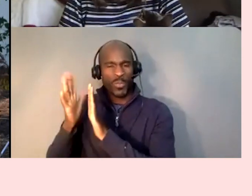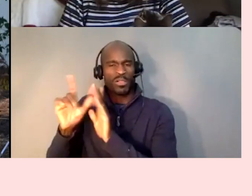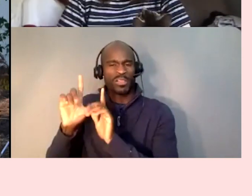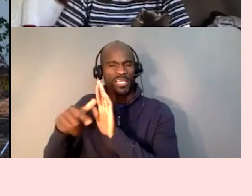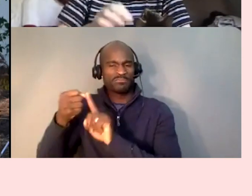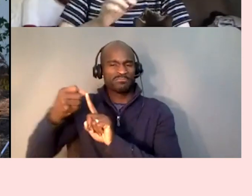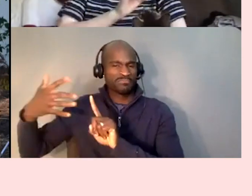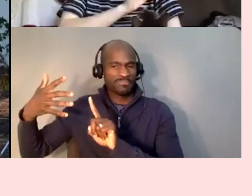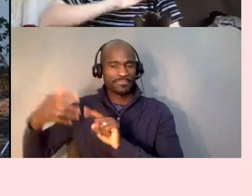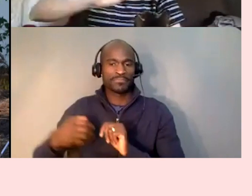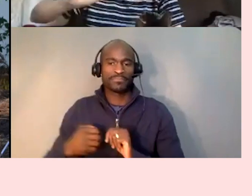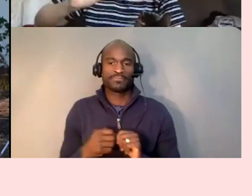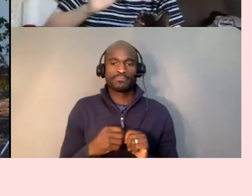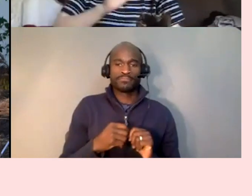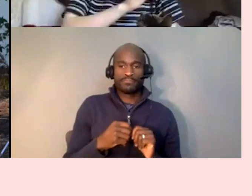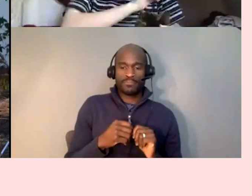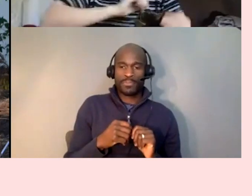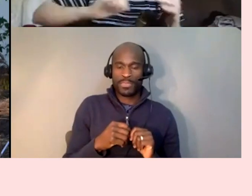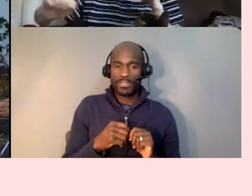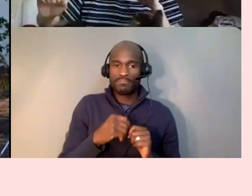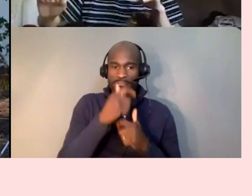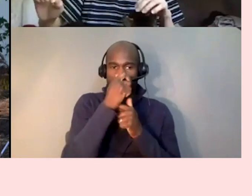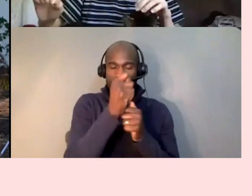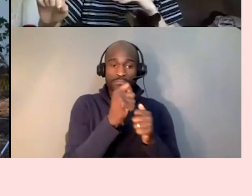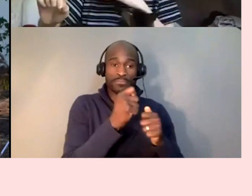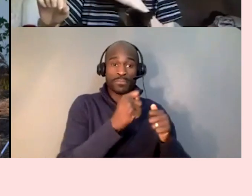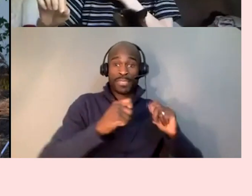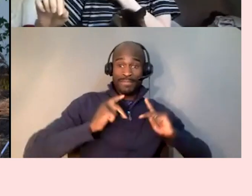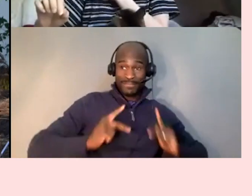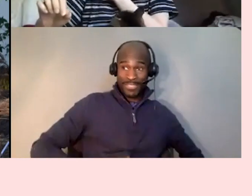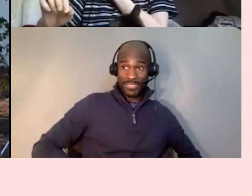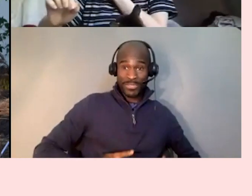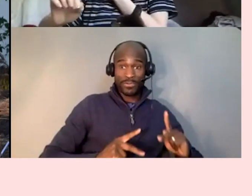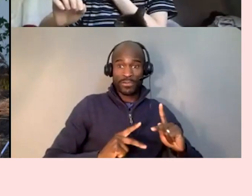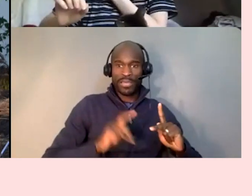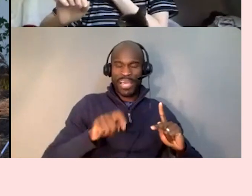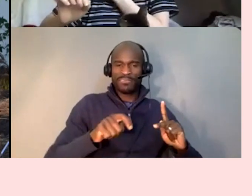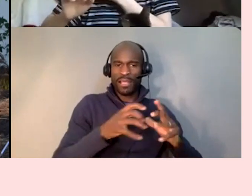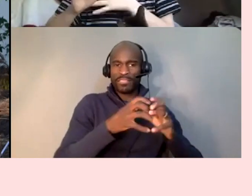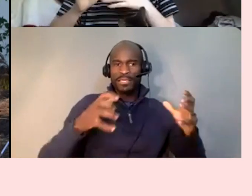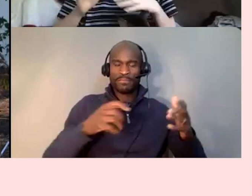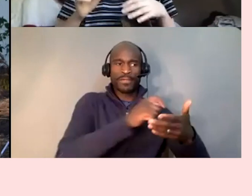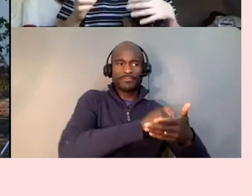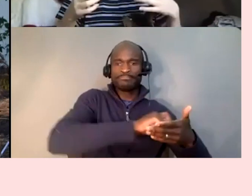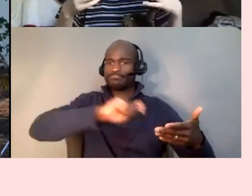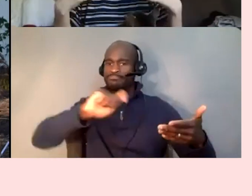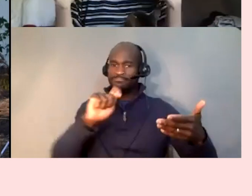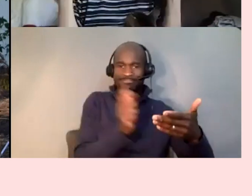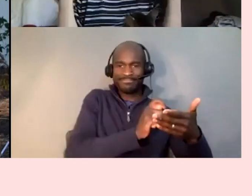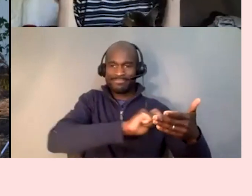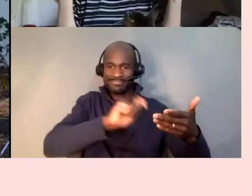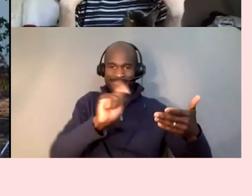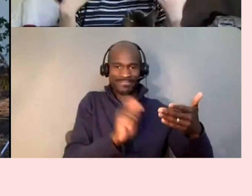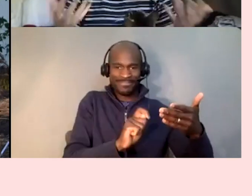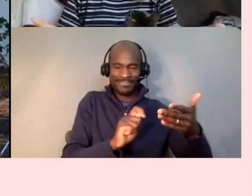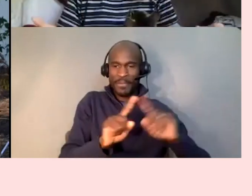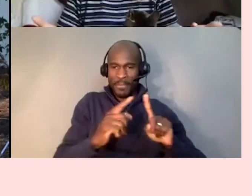because the sketching is a lot of throwing lines from the shoulder and my joints didn't